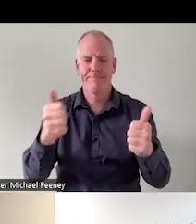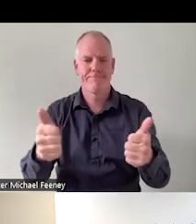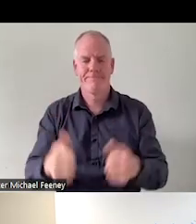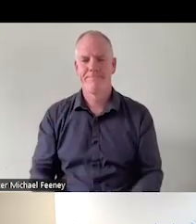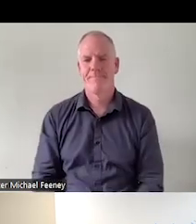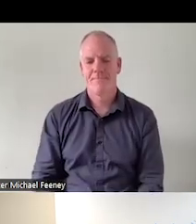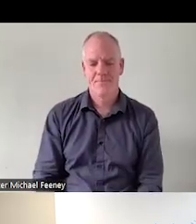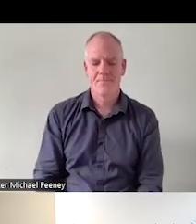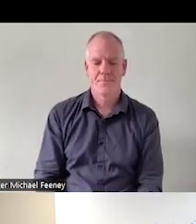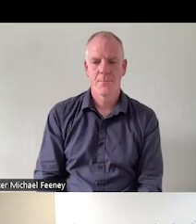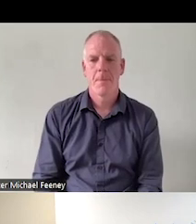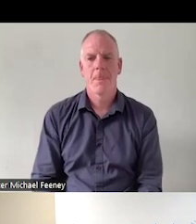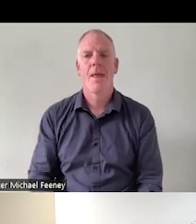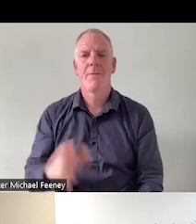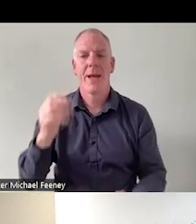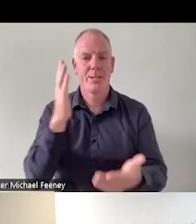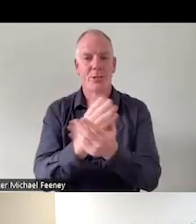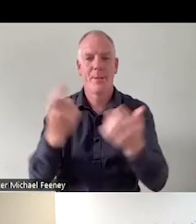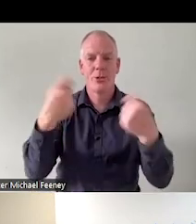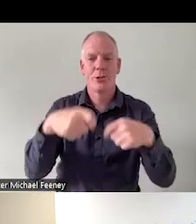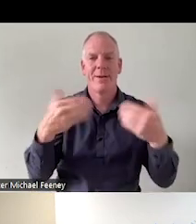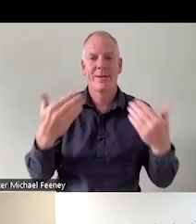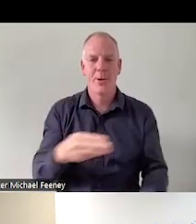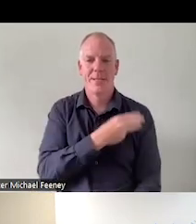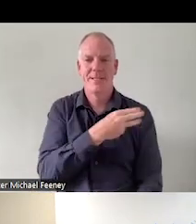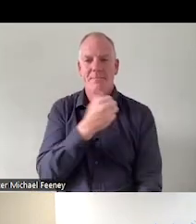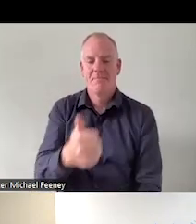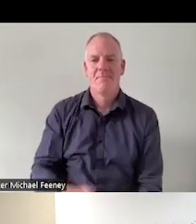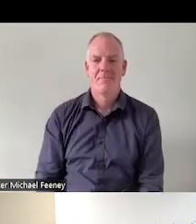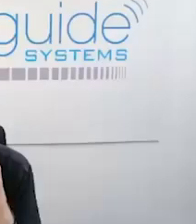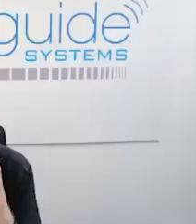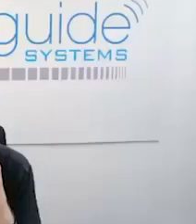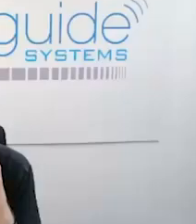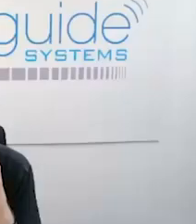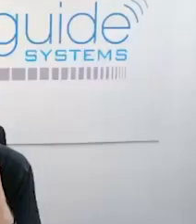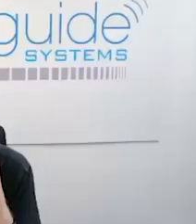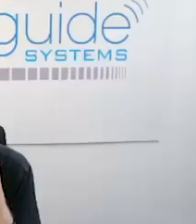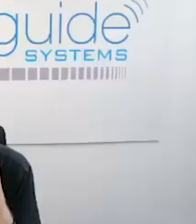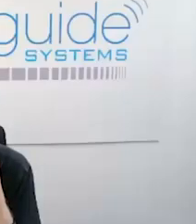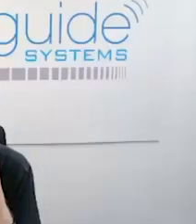If you can stop sharing that... – I can press "stop share". Great. – There we go.